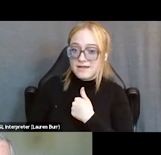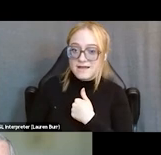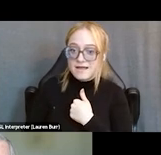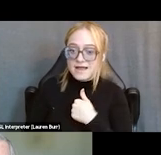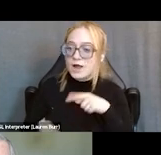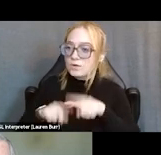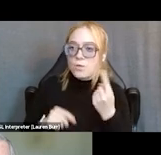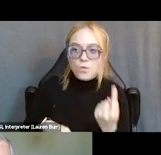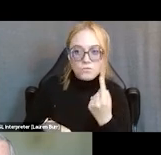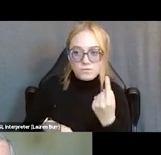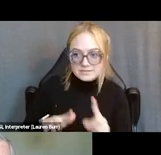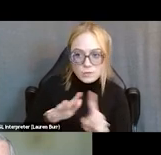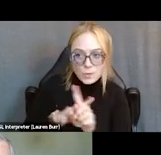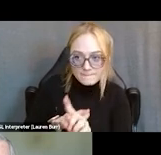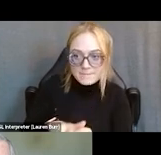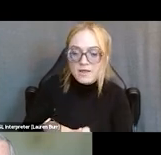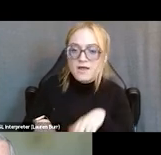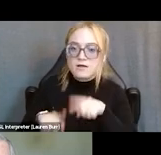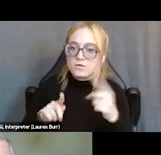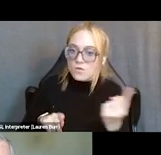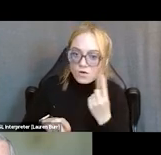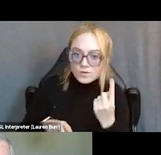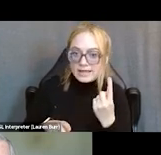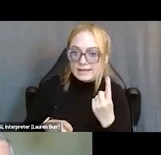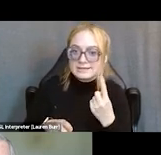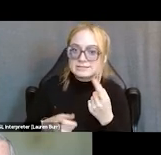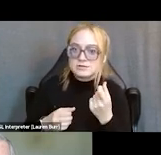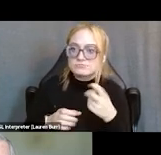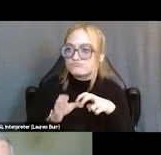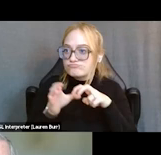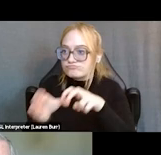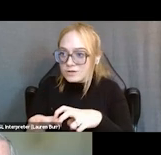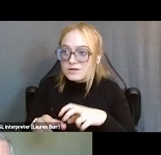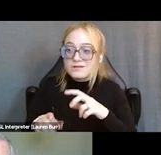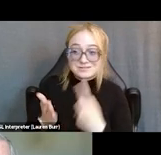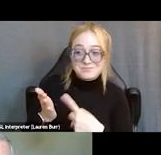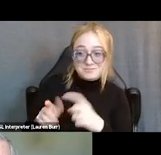I couldn't through, I would call her and I was okay I today